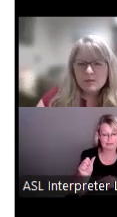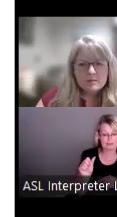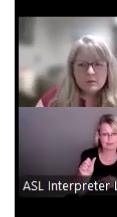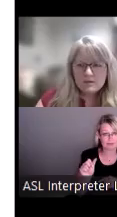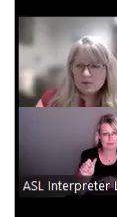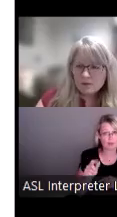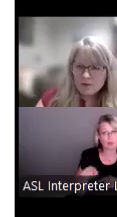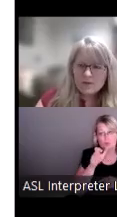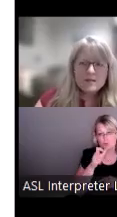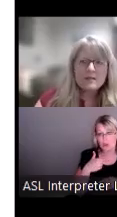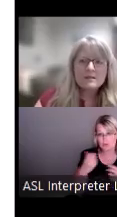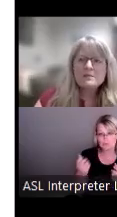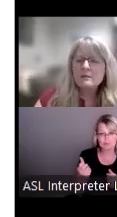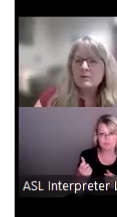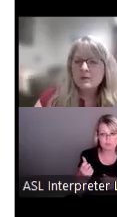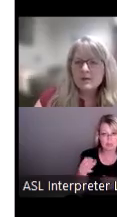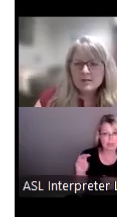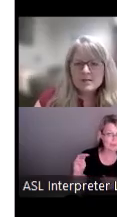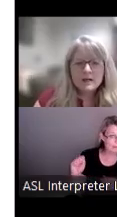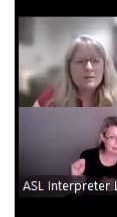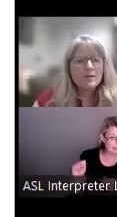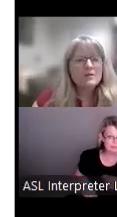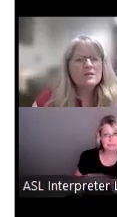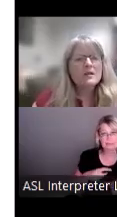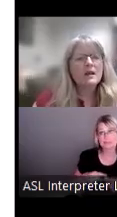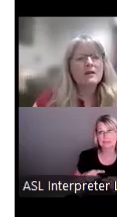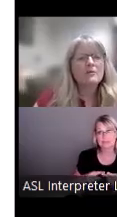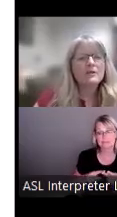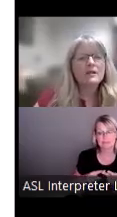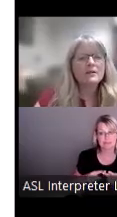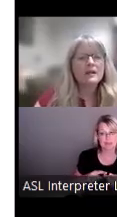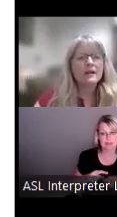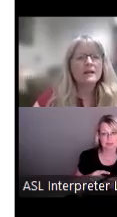multiple sclerosis, people with Alzheimer's, and really looking